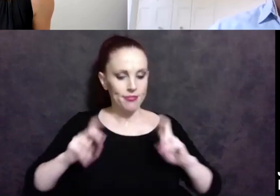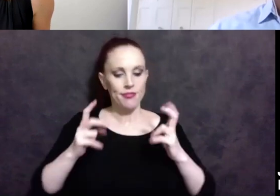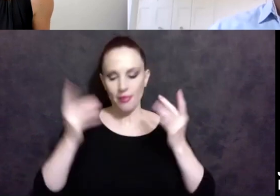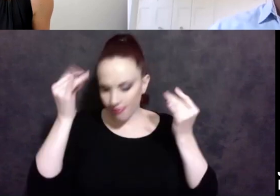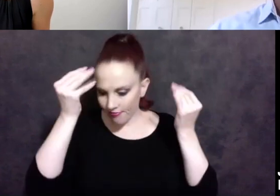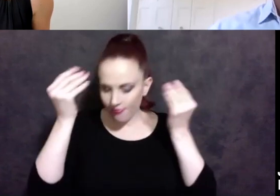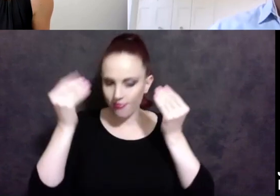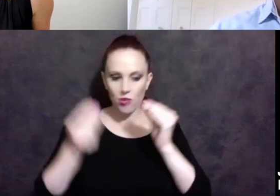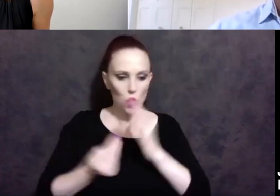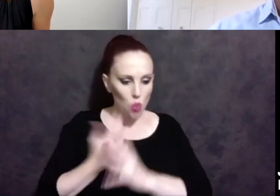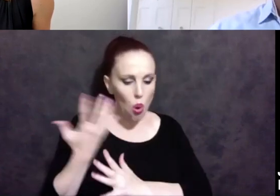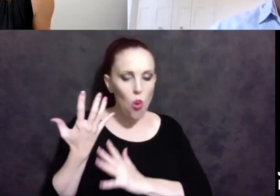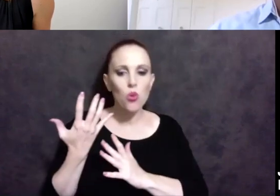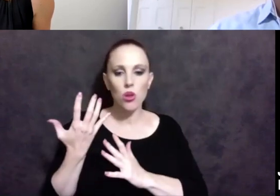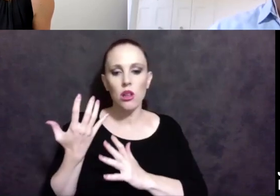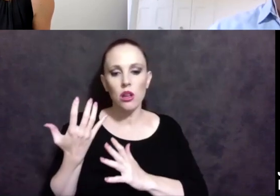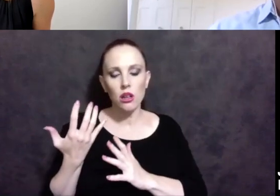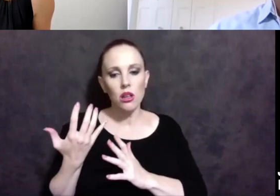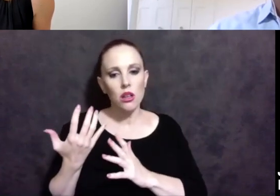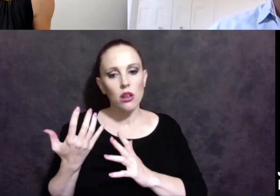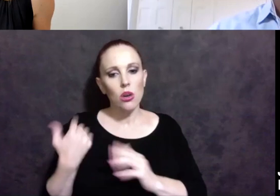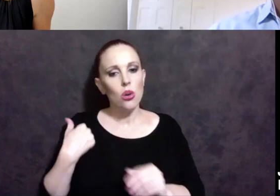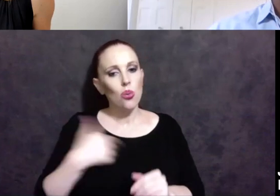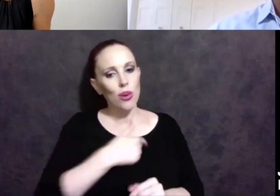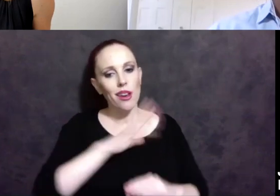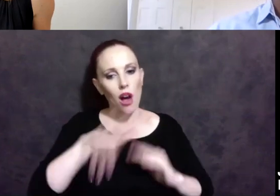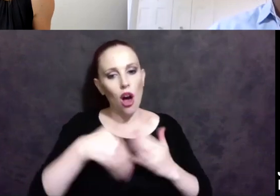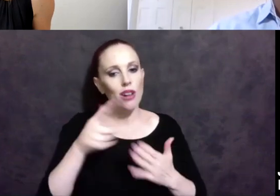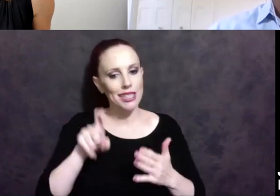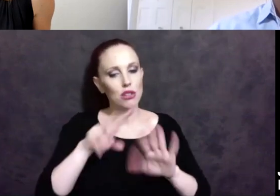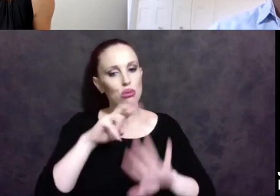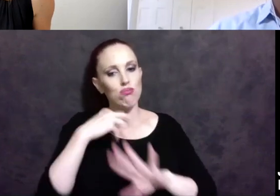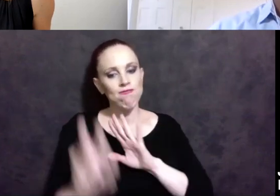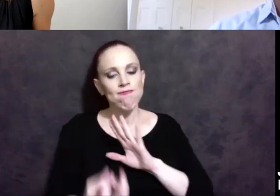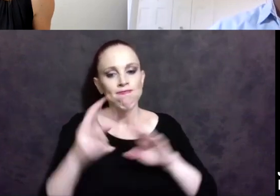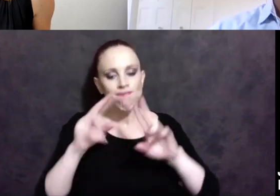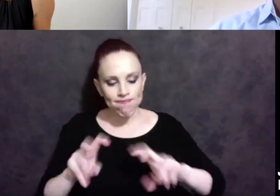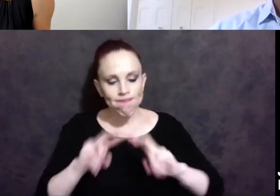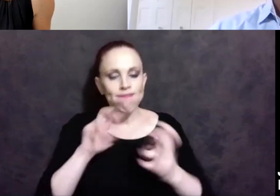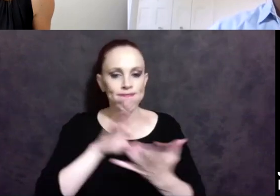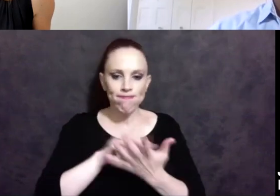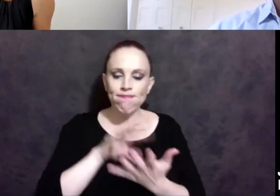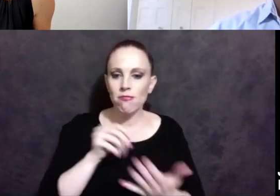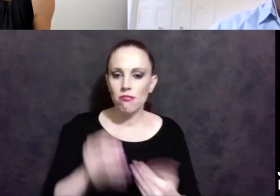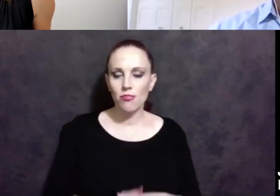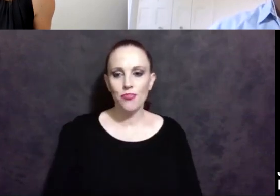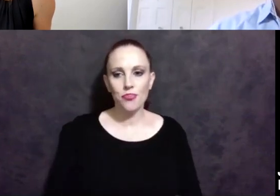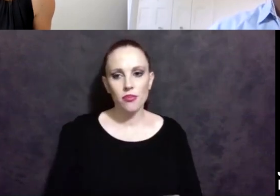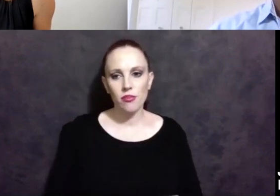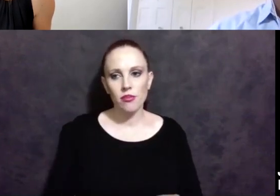you know, we all need to kind of delve in and touch. Those are things people can do